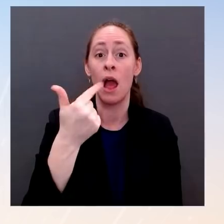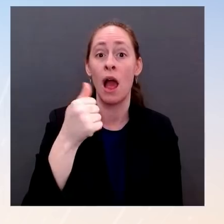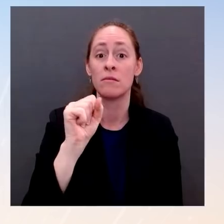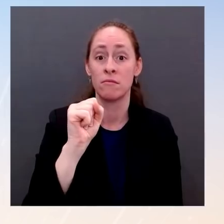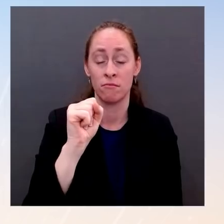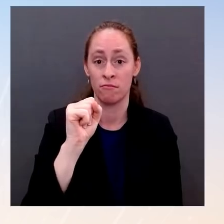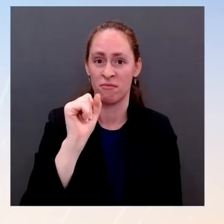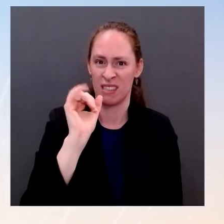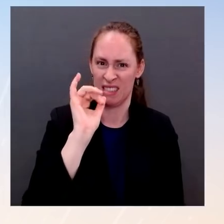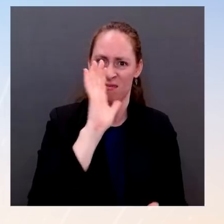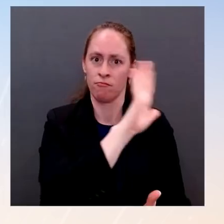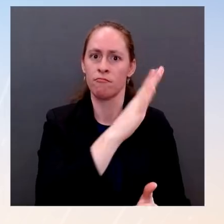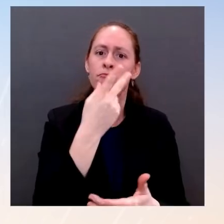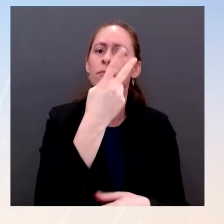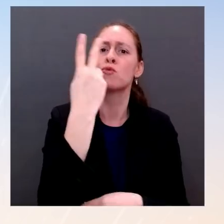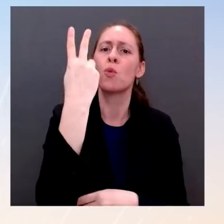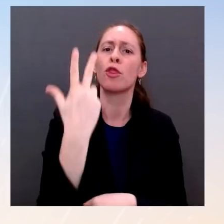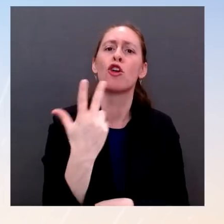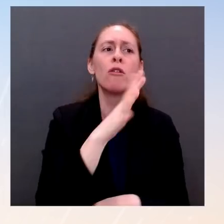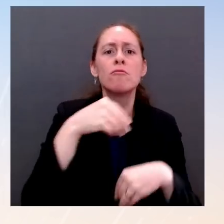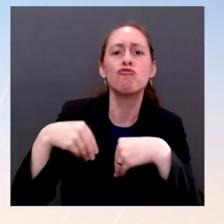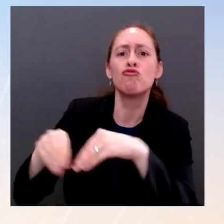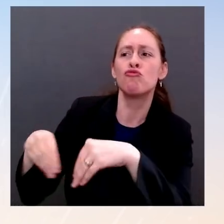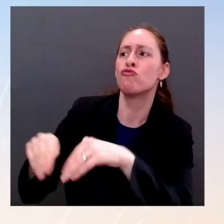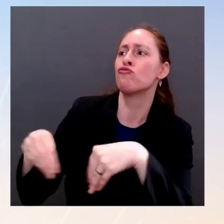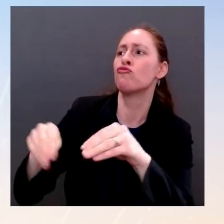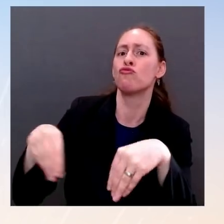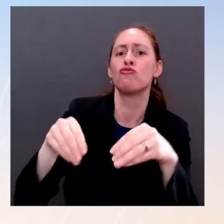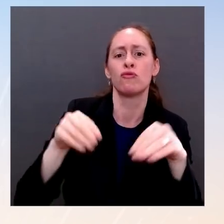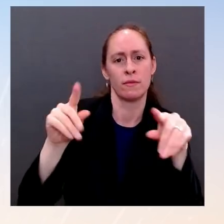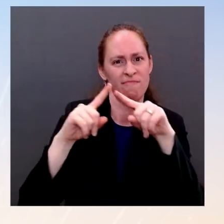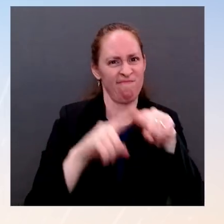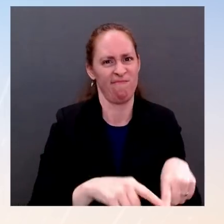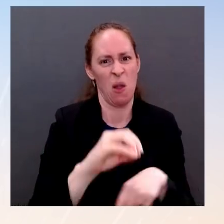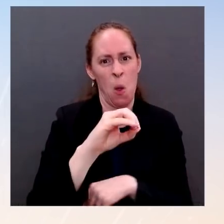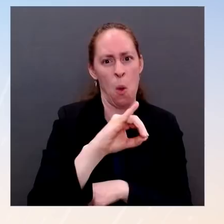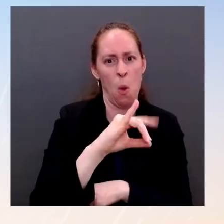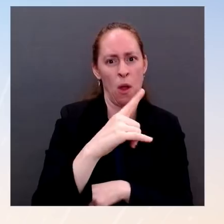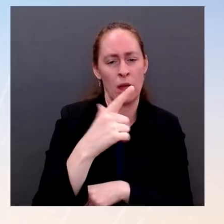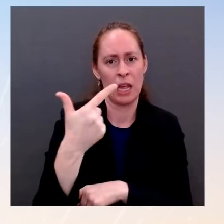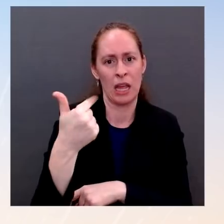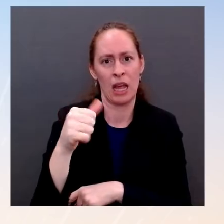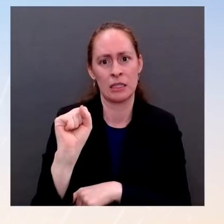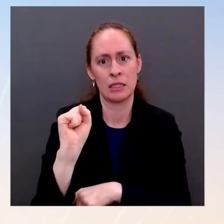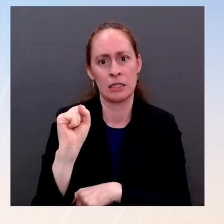He's spoken many times about a desire for an aerospace sector, a defense sector, an IT sector.